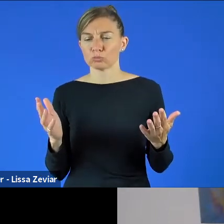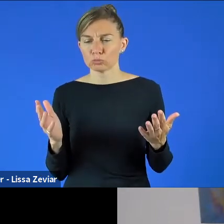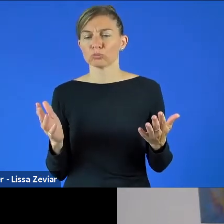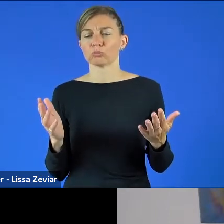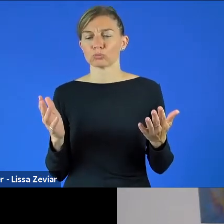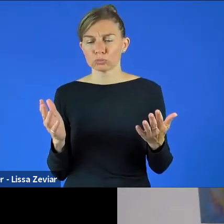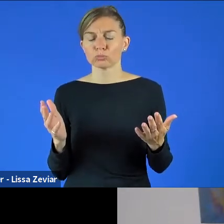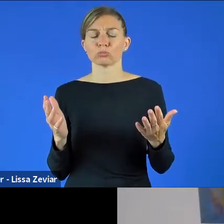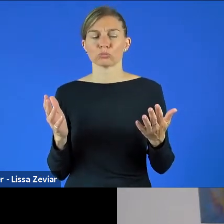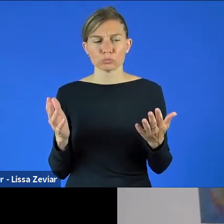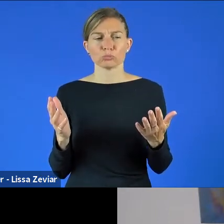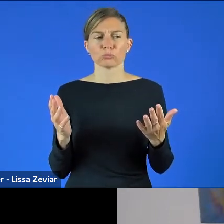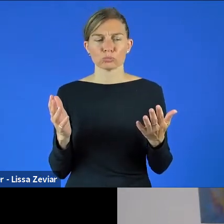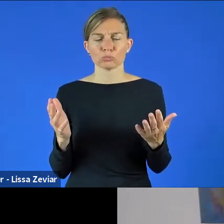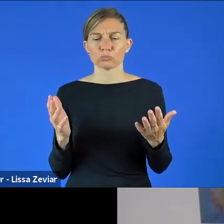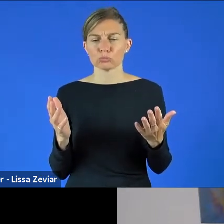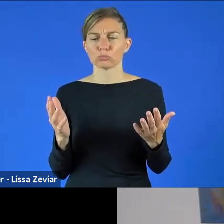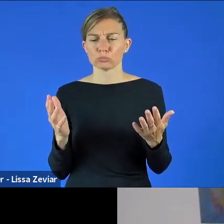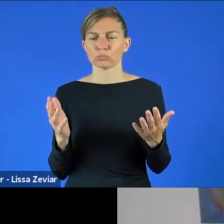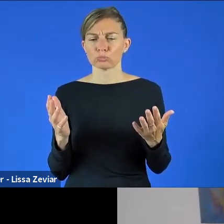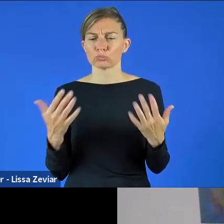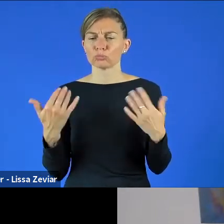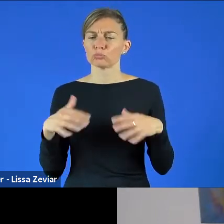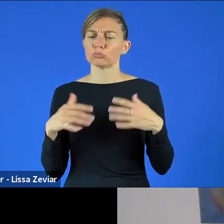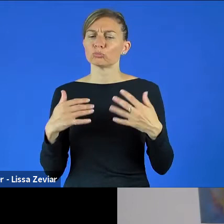in relation to consumers direct involvement